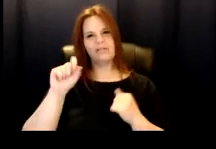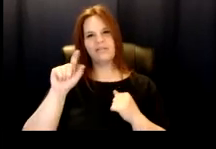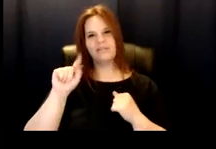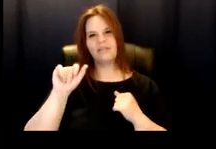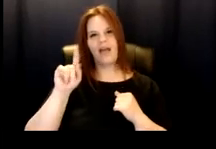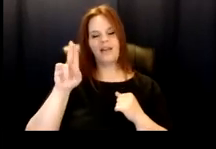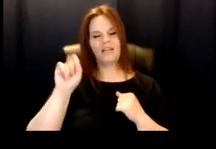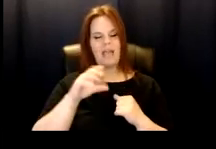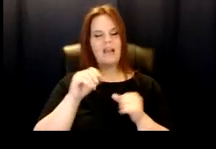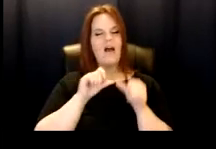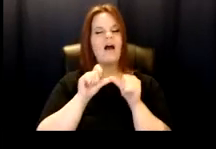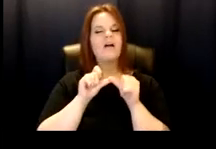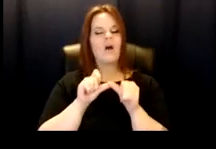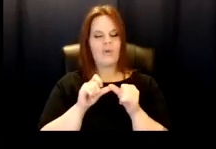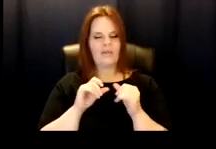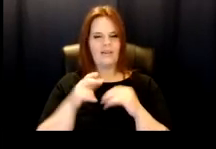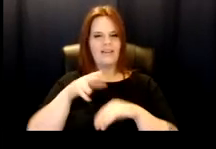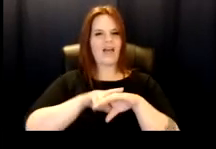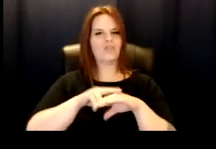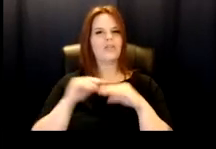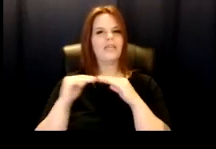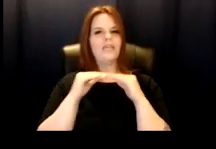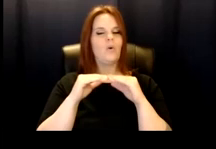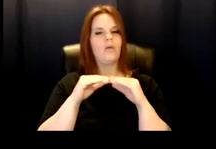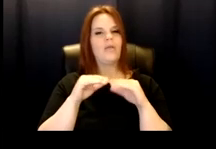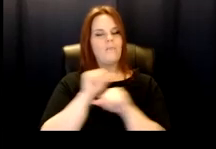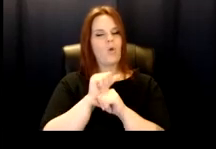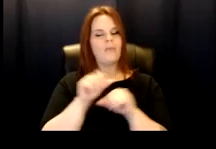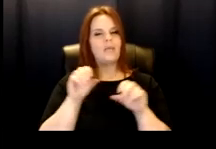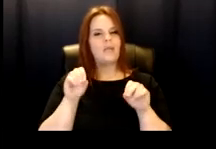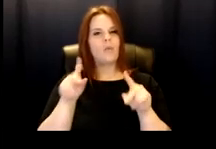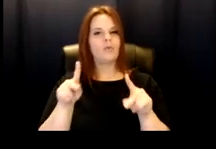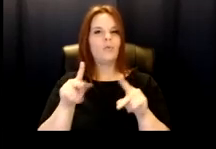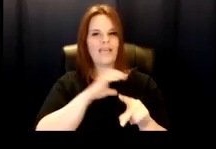Equal Employment Opportunity Commission Americans with Disabilities Act Research Project. We